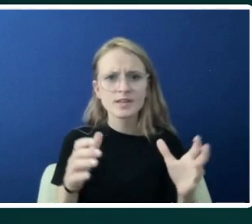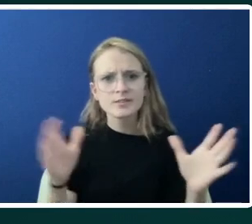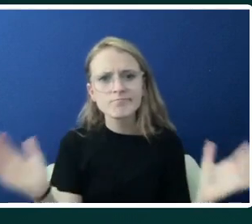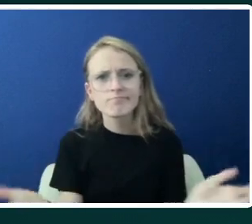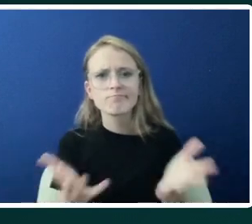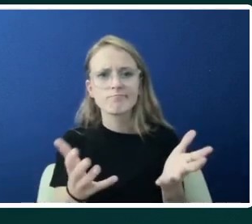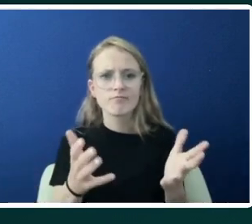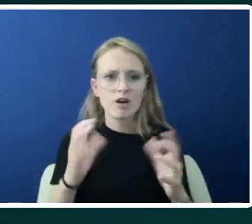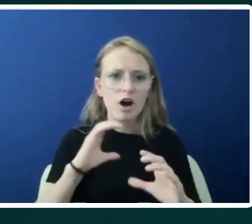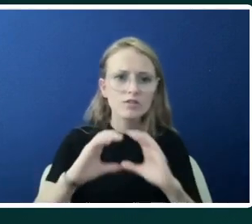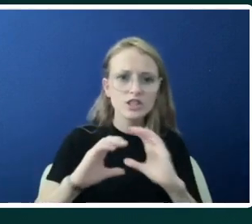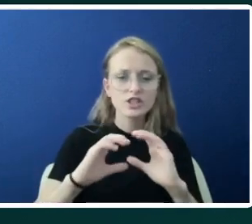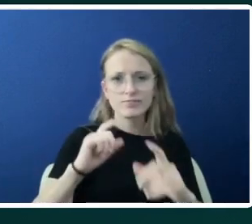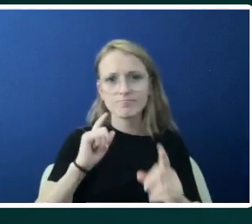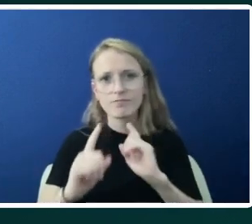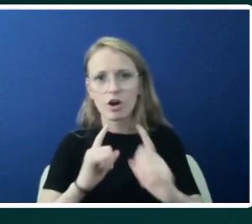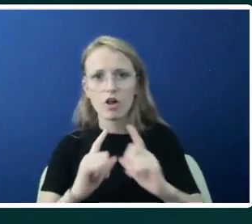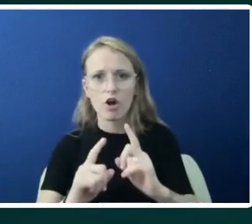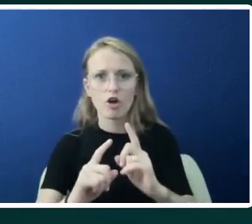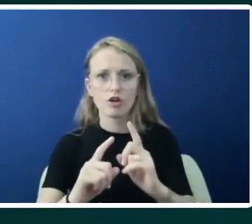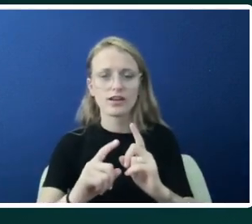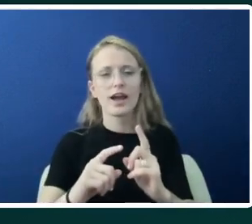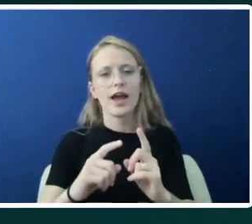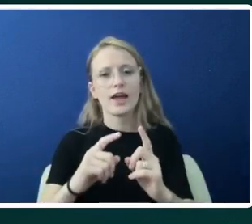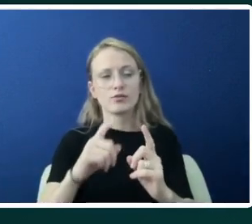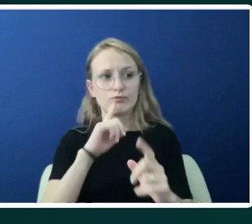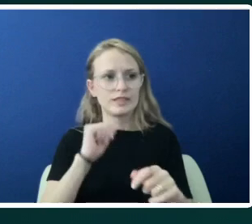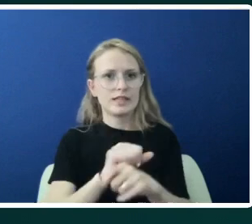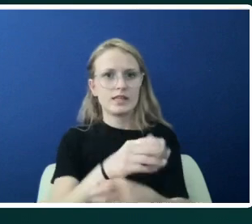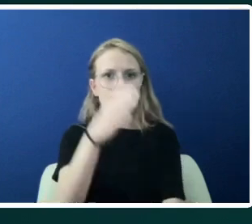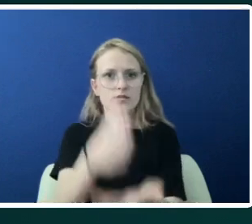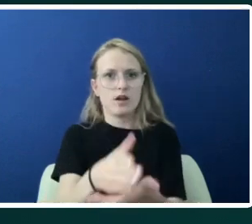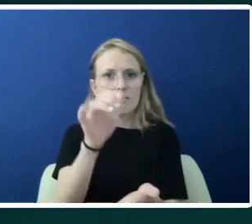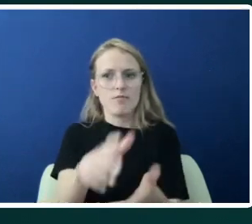so that we stop, right, the division and, you know, kind of pull together. And I think that